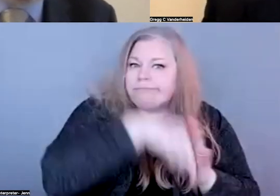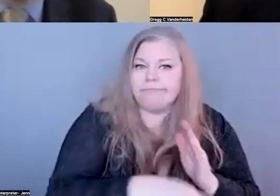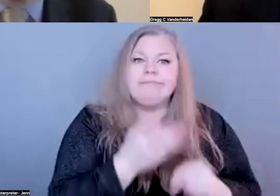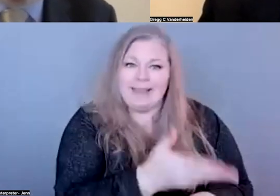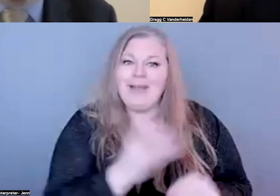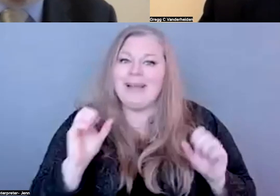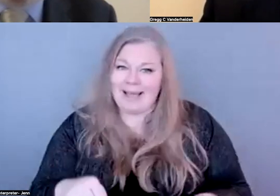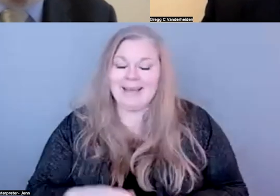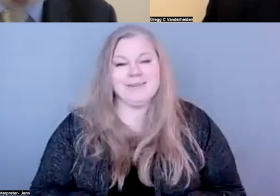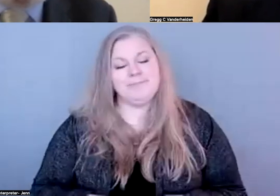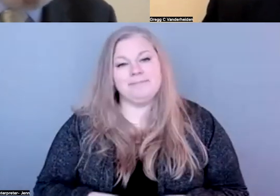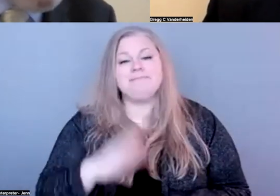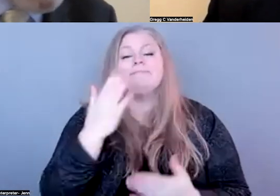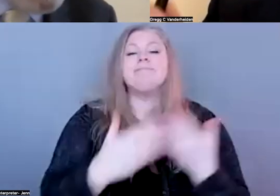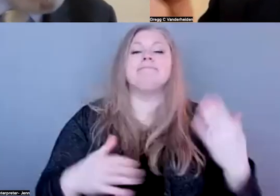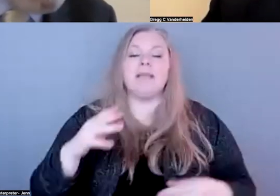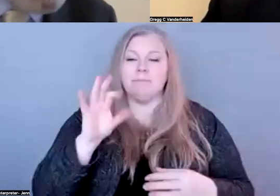A couple of notes. First, a quick one.